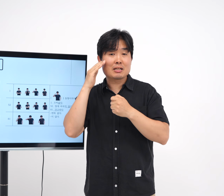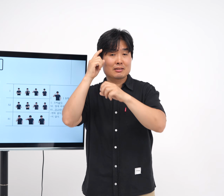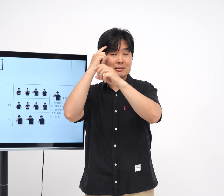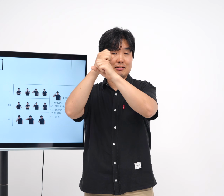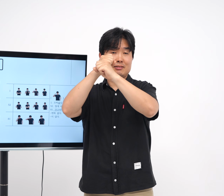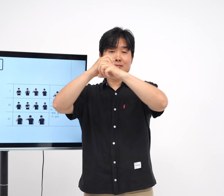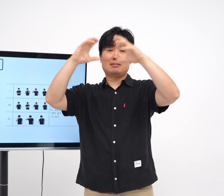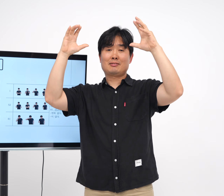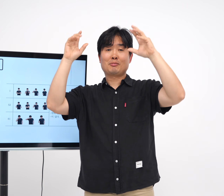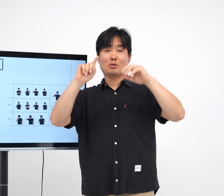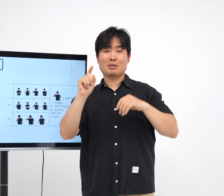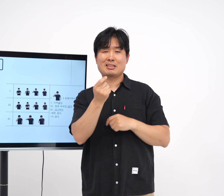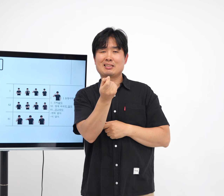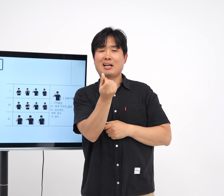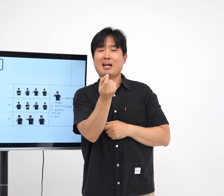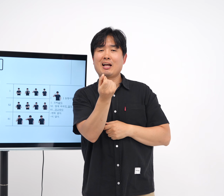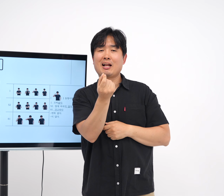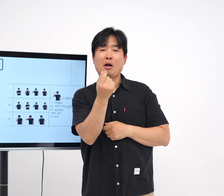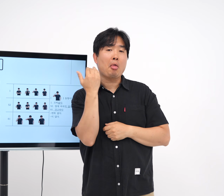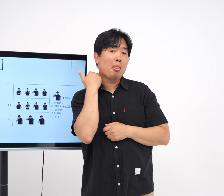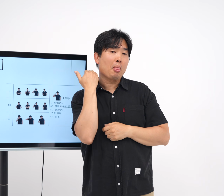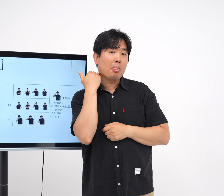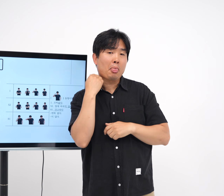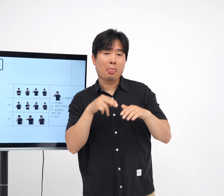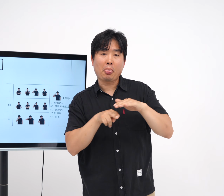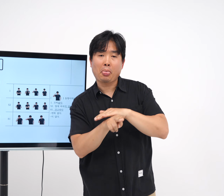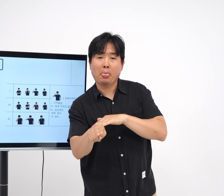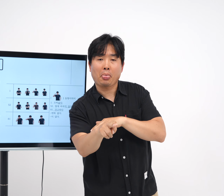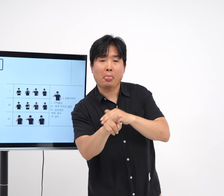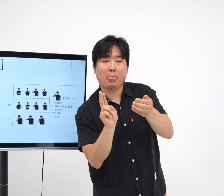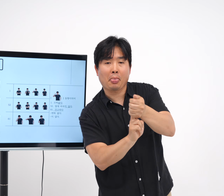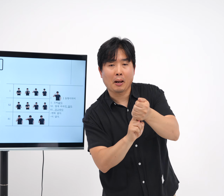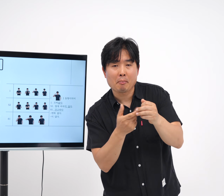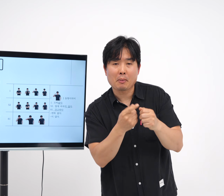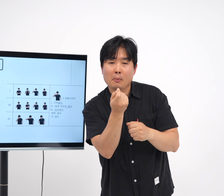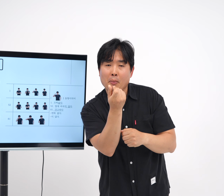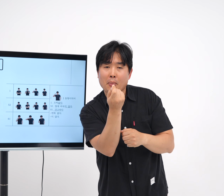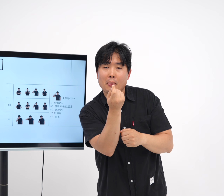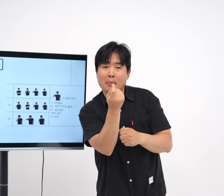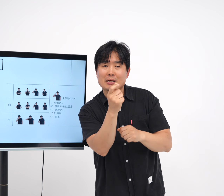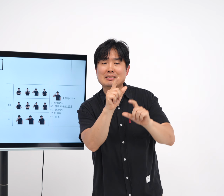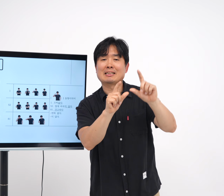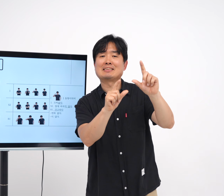When deaf people think of the word 'rat', what comes to mind is the symbol 'small'. It is small, so it is hard to see,